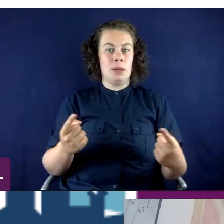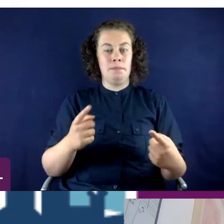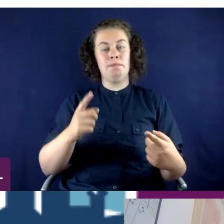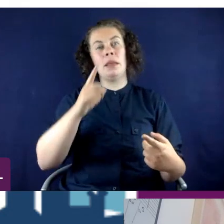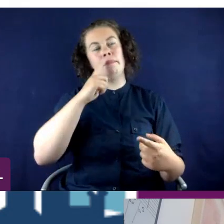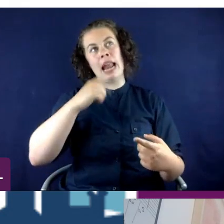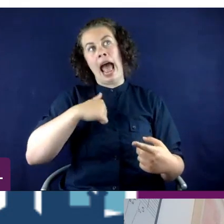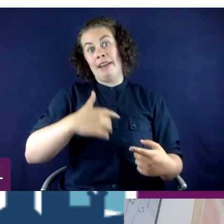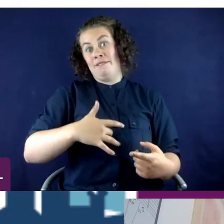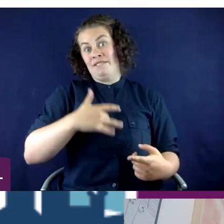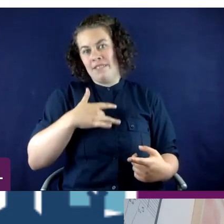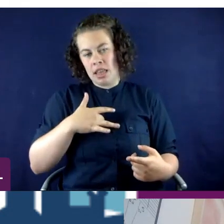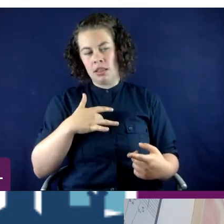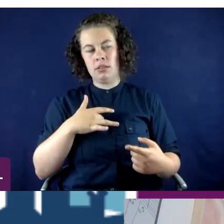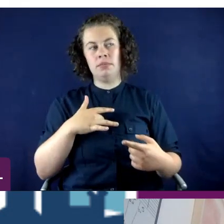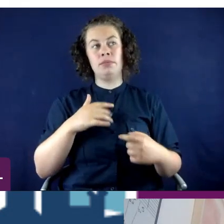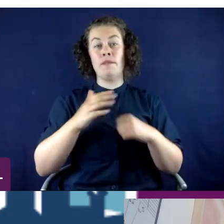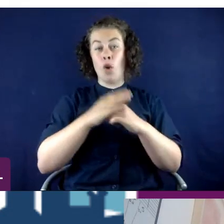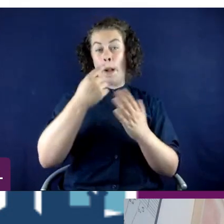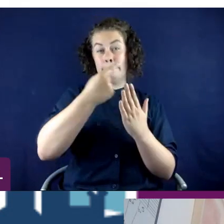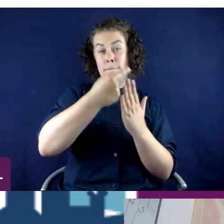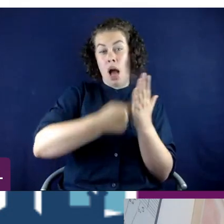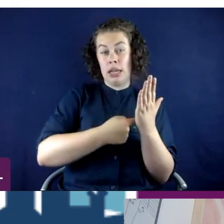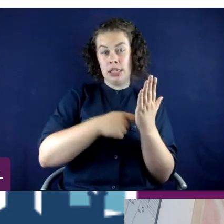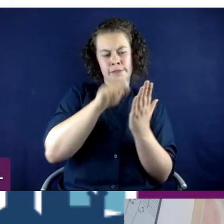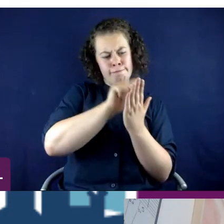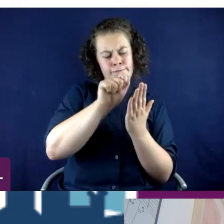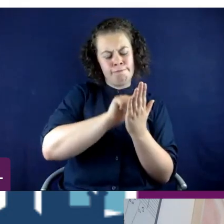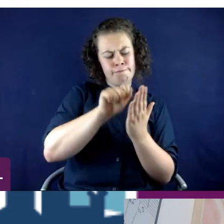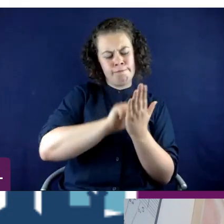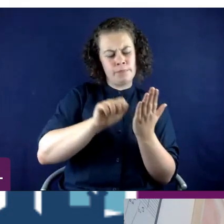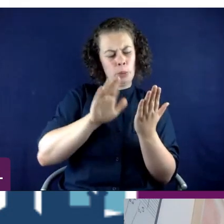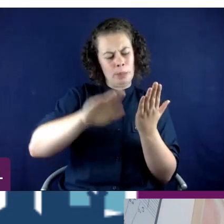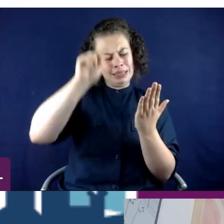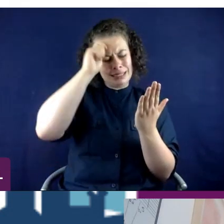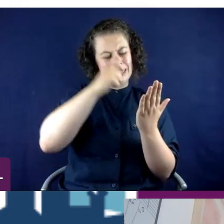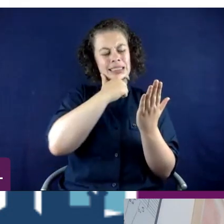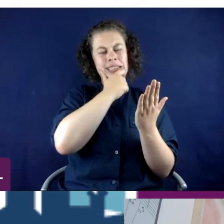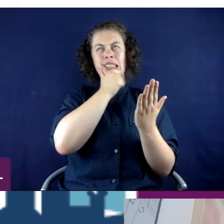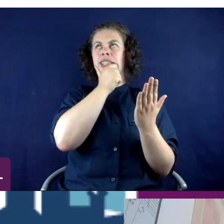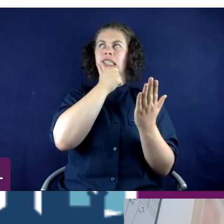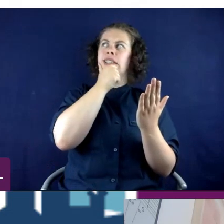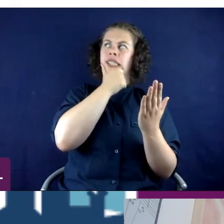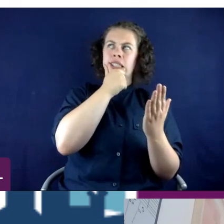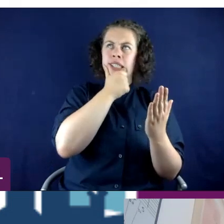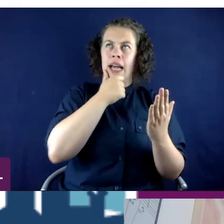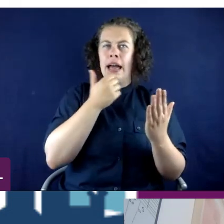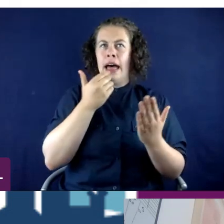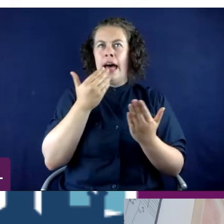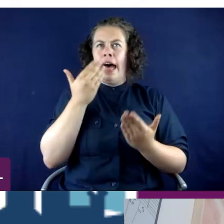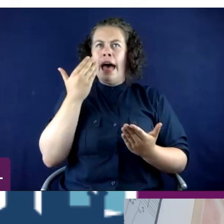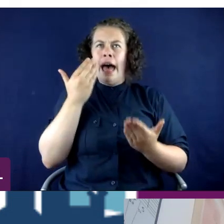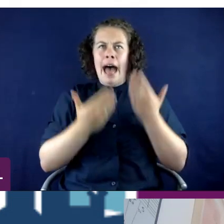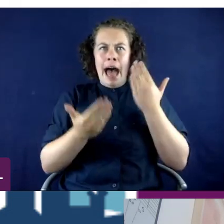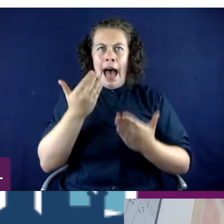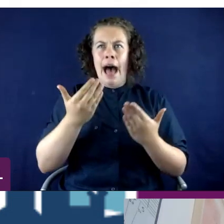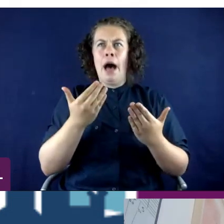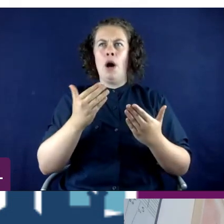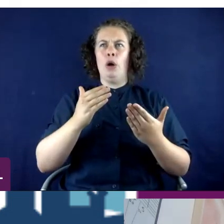engage in is thinking about how we fund sports. And how we allocate funding